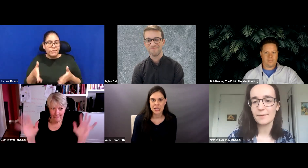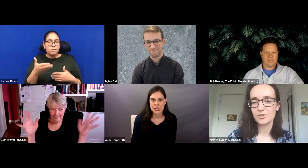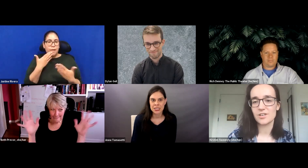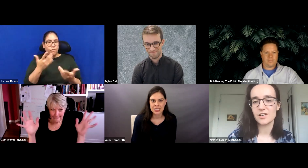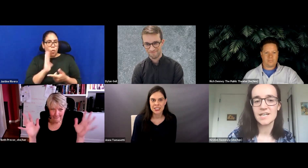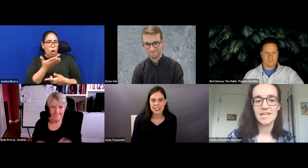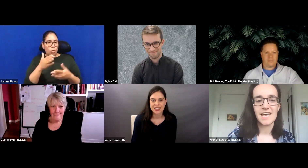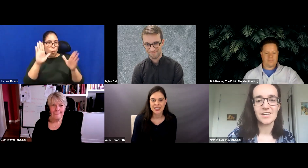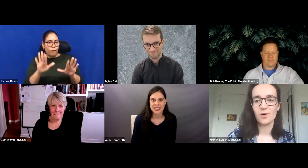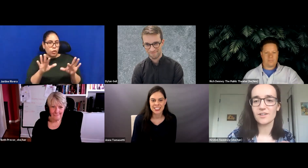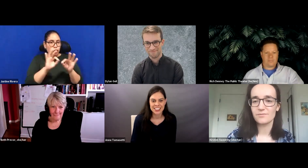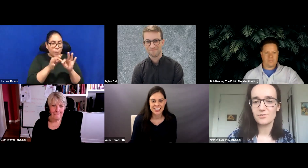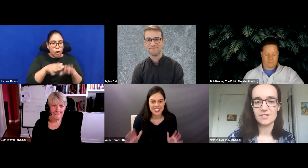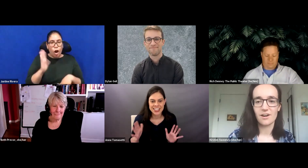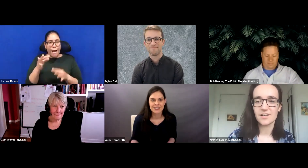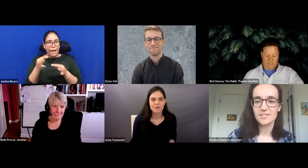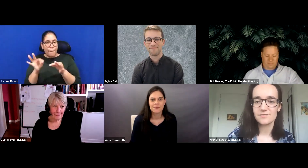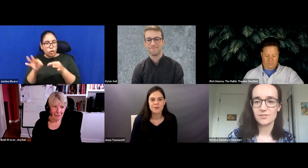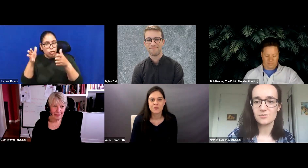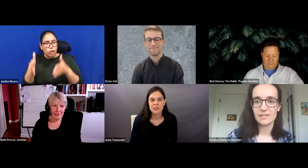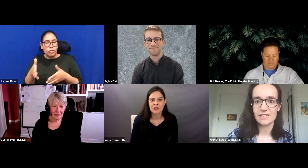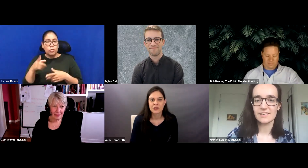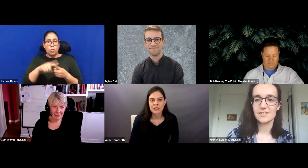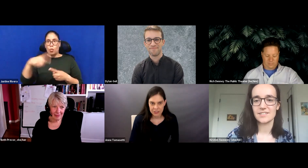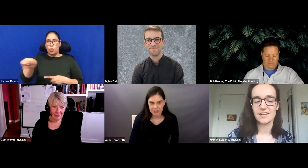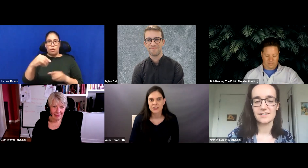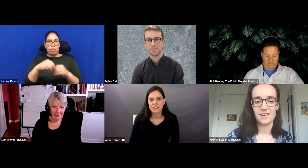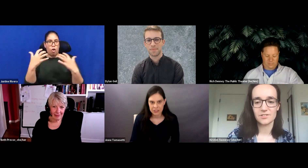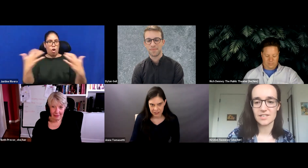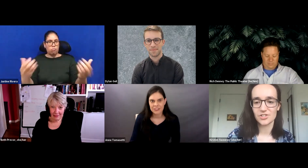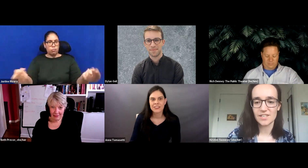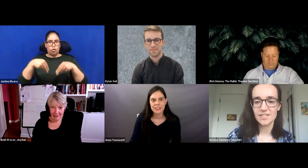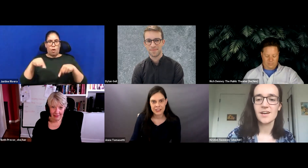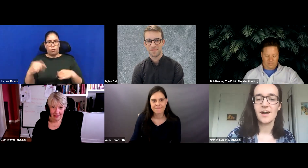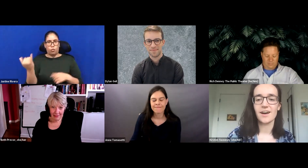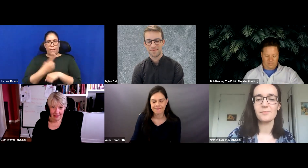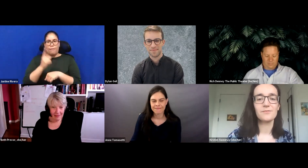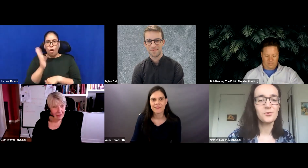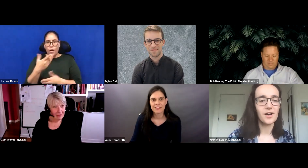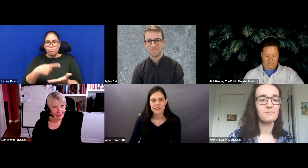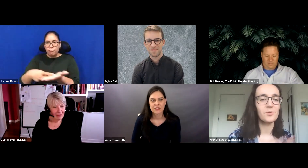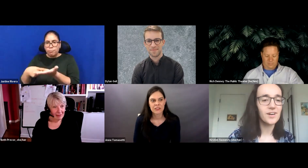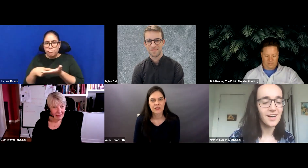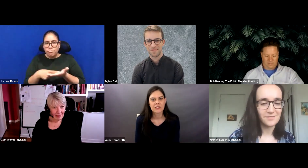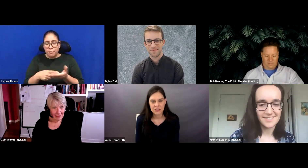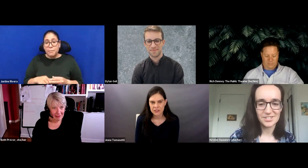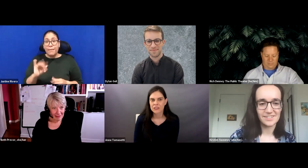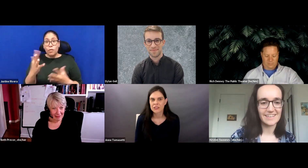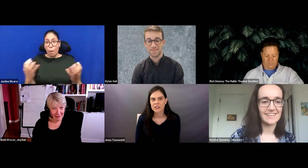captioner, and to all of you in the audience for tuning in to today's conversation. If you want more conversation like